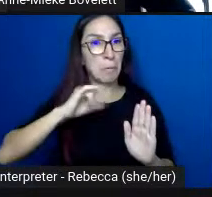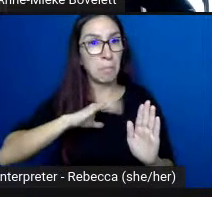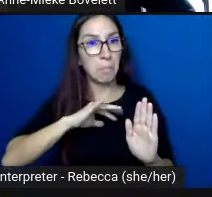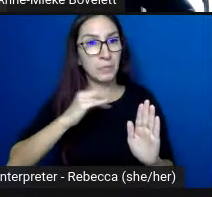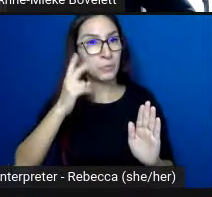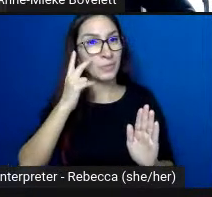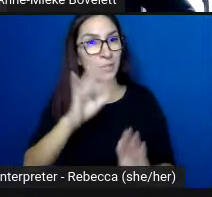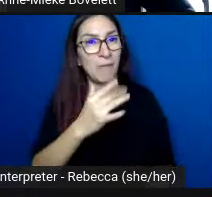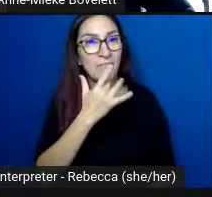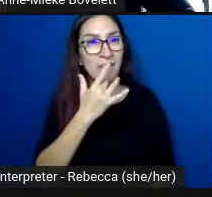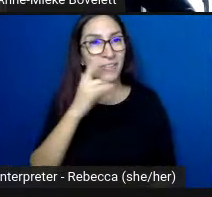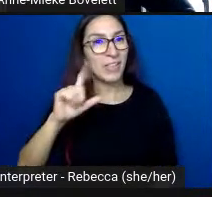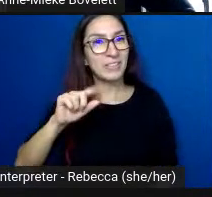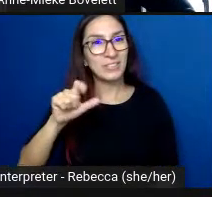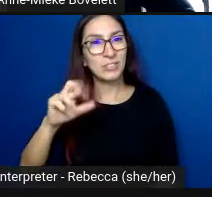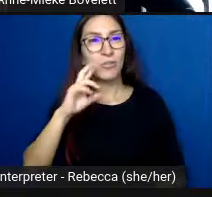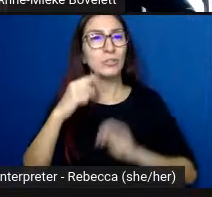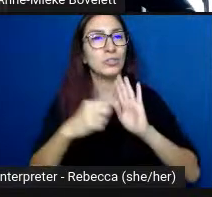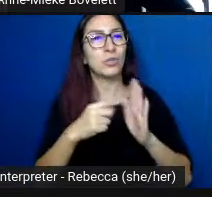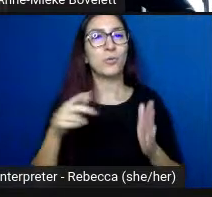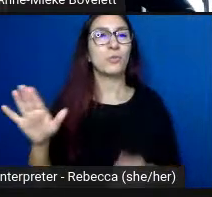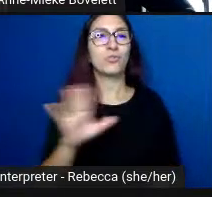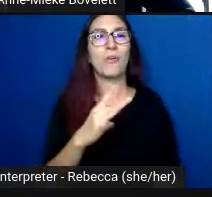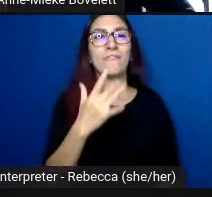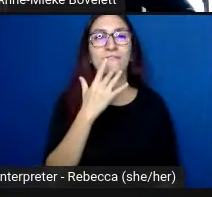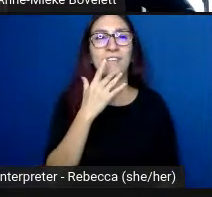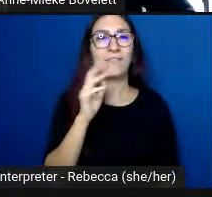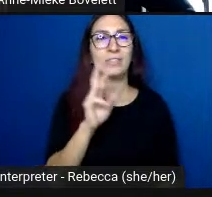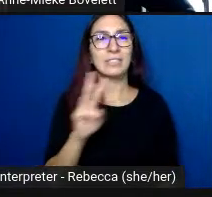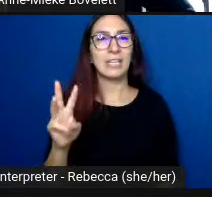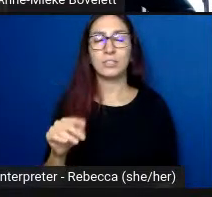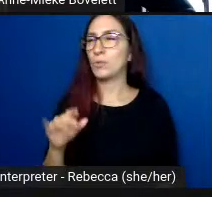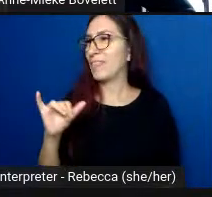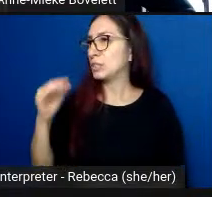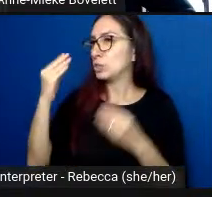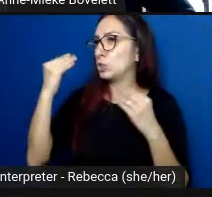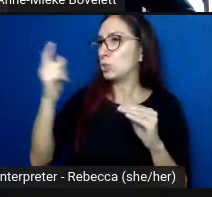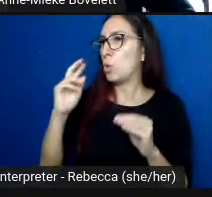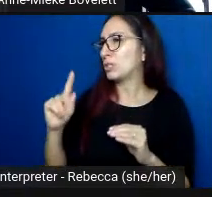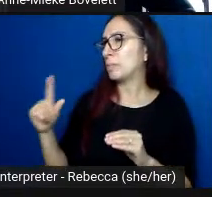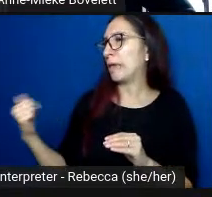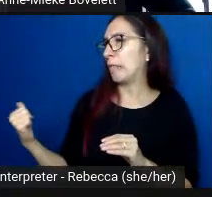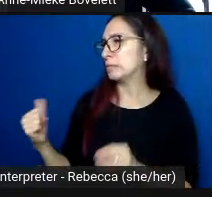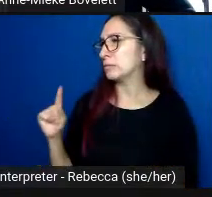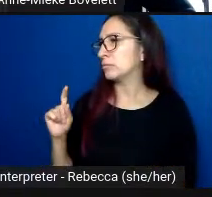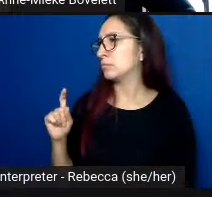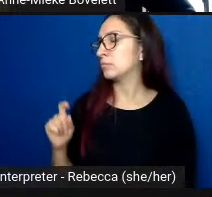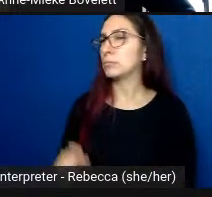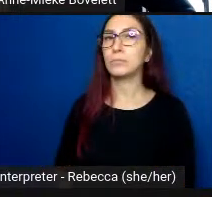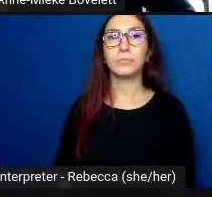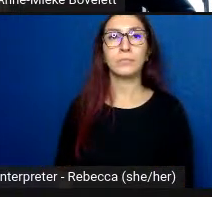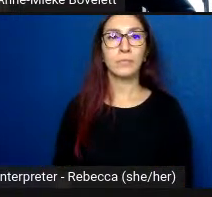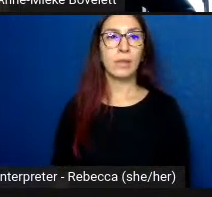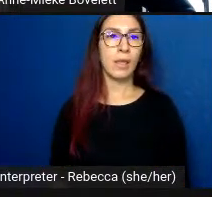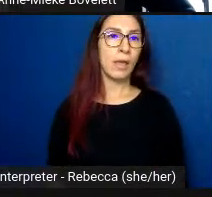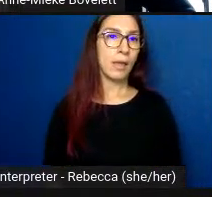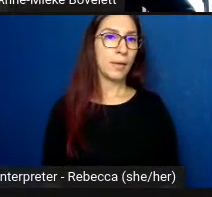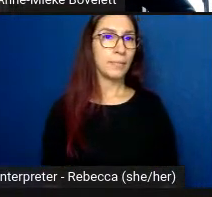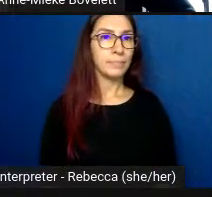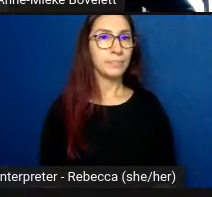background music and smells from the kitchen are delicious. That is where people go and that is where they leave their money. Picca Neri: Yes. So I think that now it would be really interesting to see the Czars